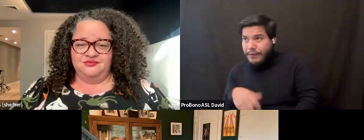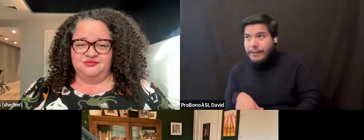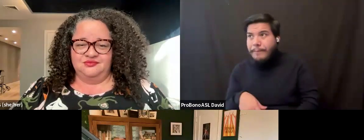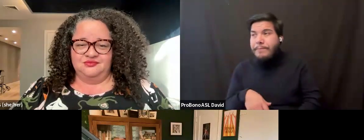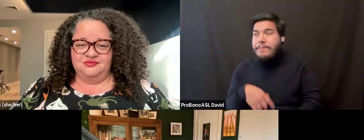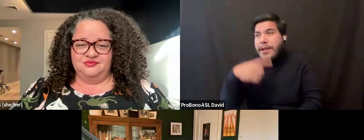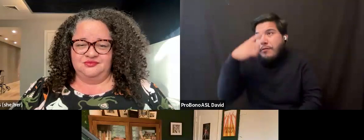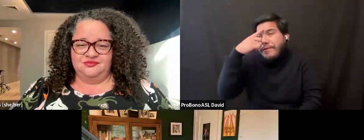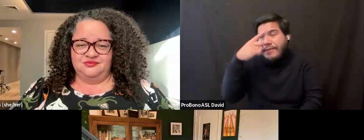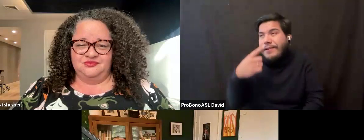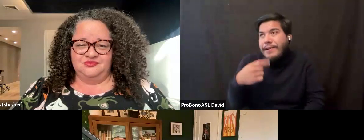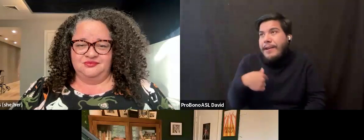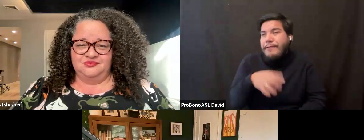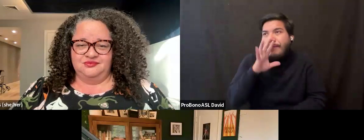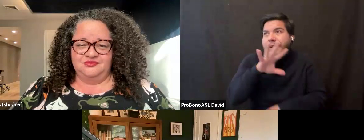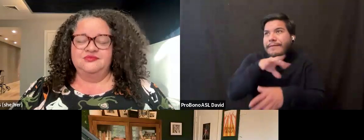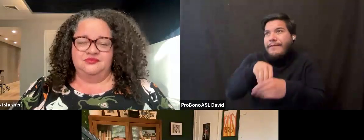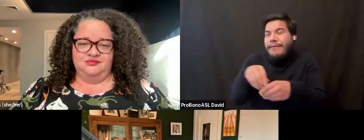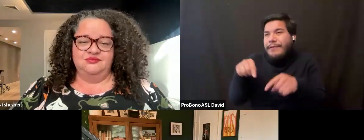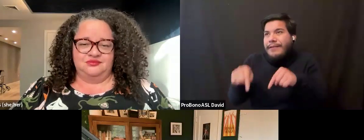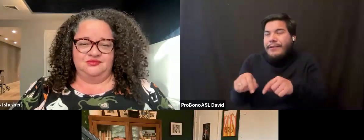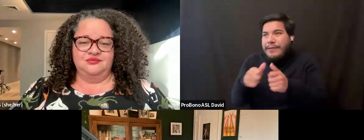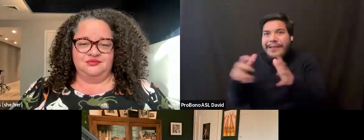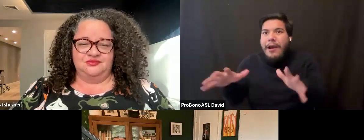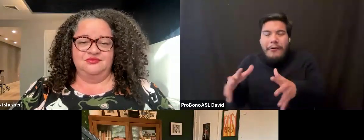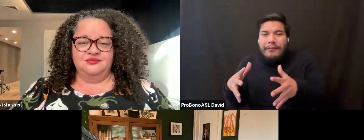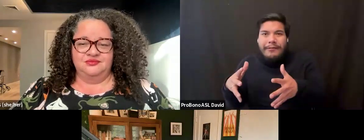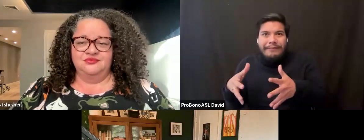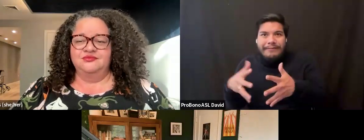with anyone who was not a fat person. I just don't think that was in the cards for this guy.